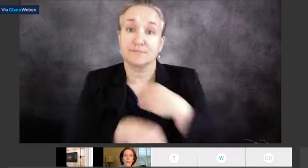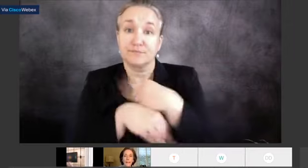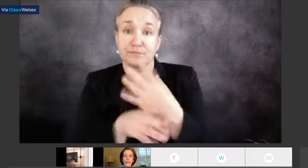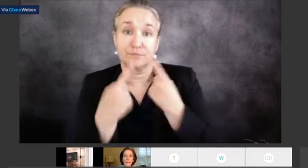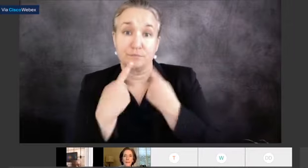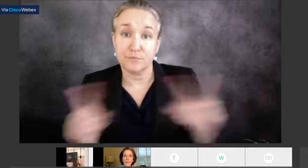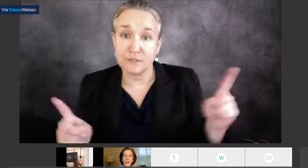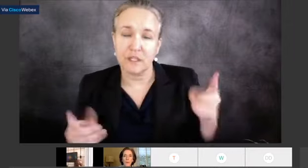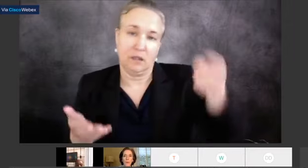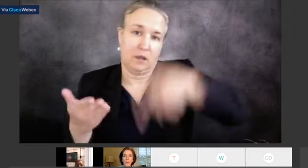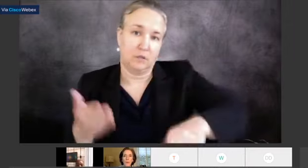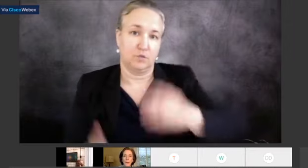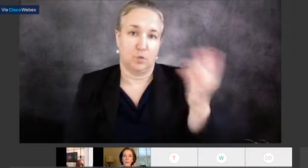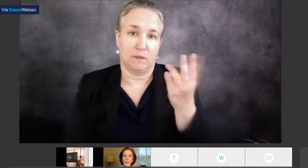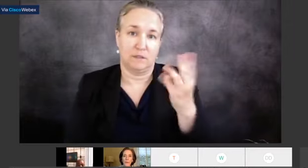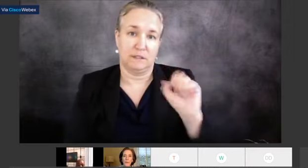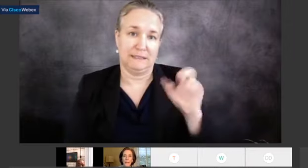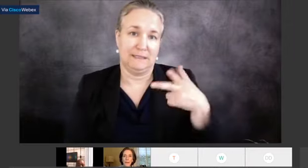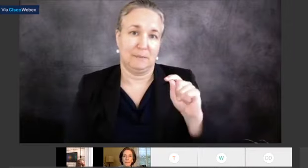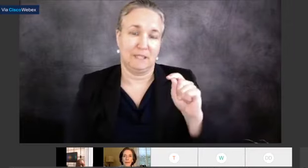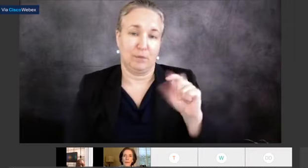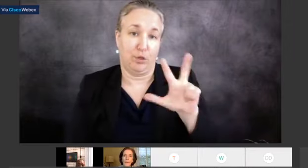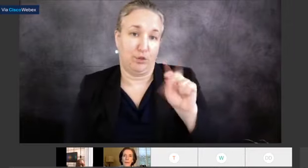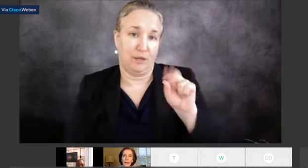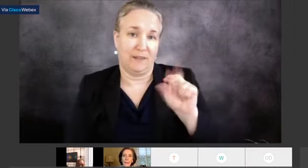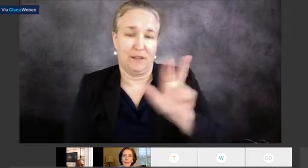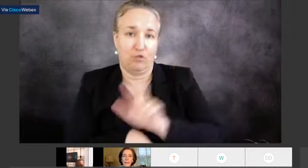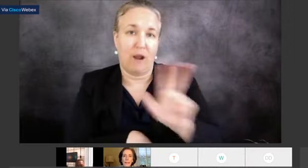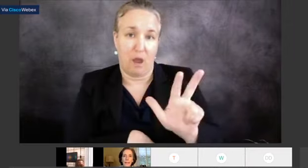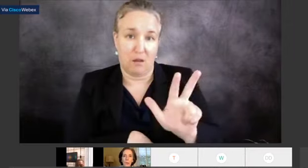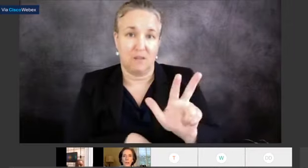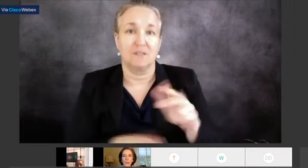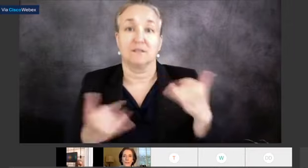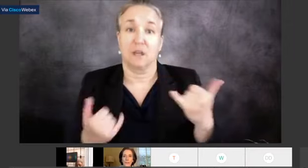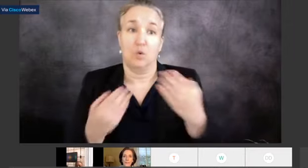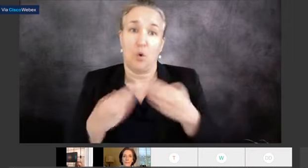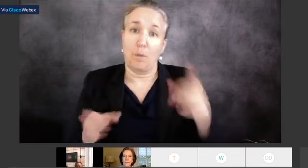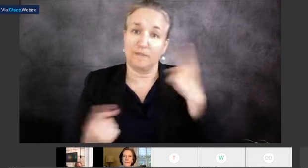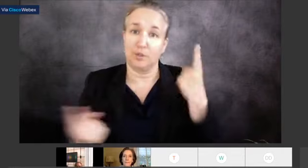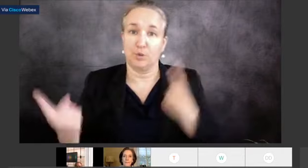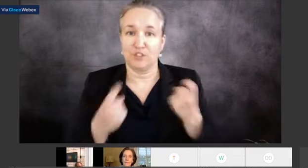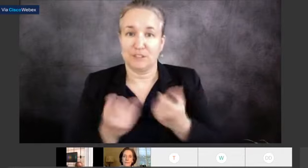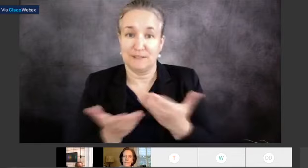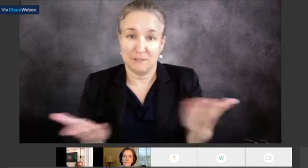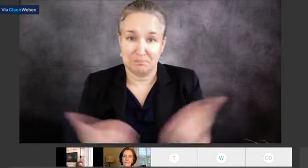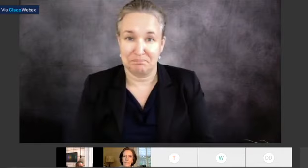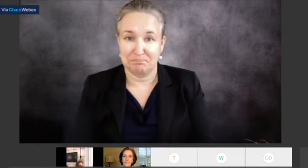wednesday september the 30th at 3 pm and with that i'm happy to take any questions